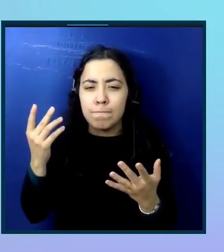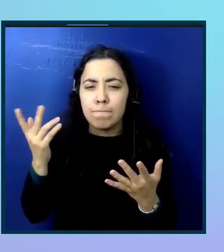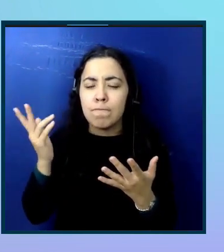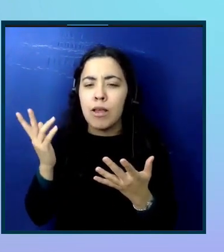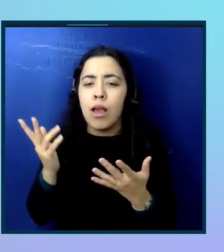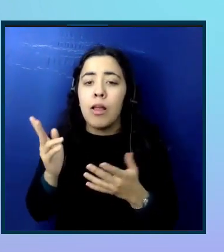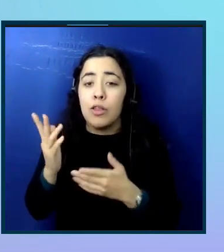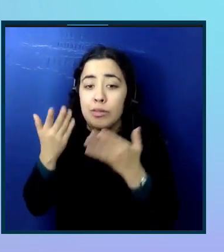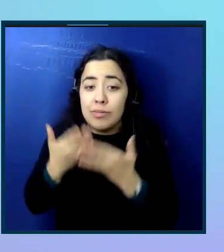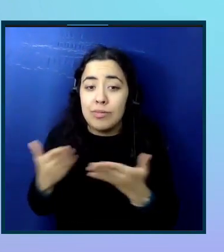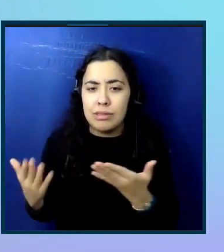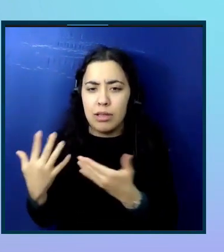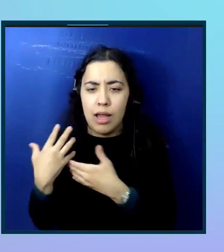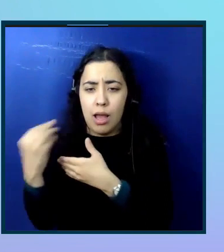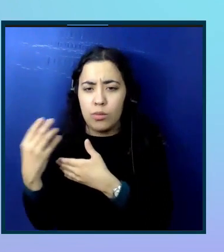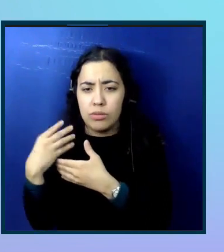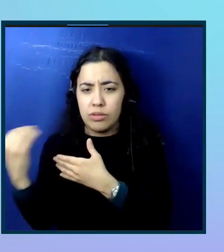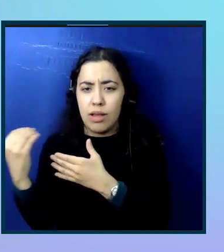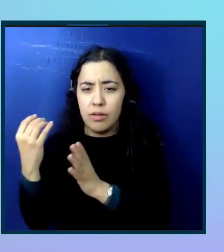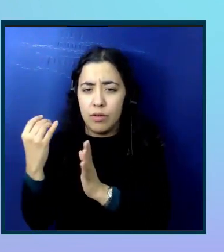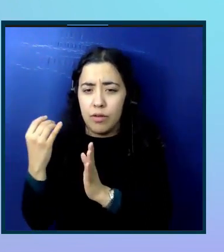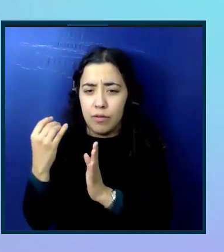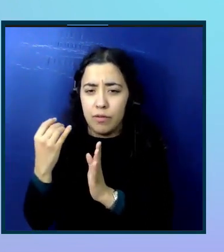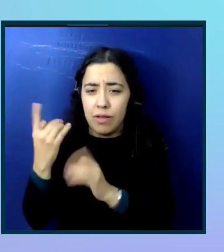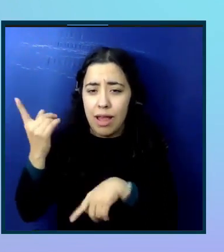I can't bring in people from the outside all the time to try out these prototypes.